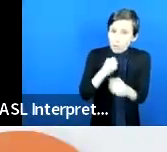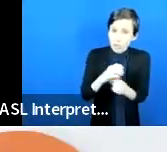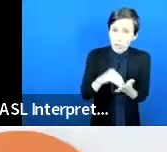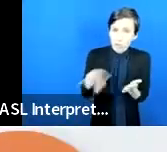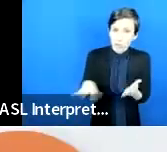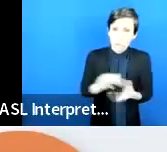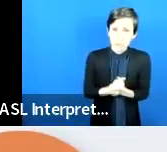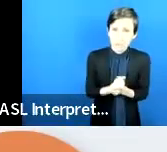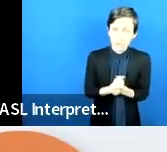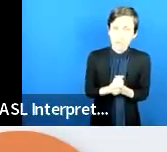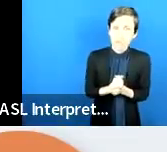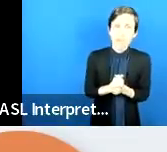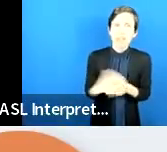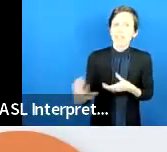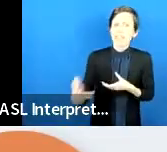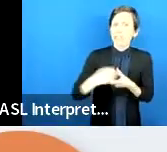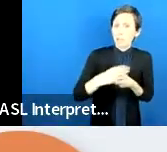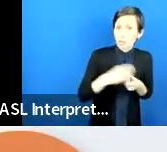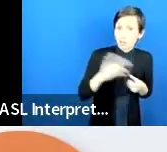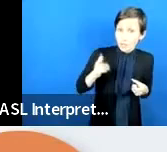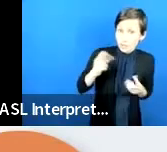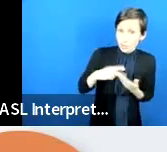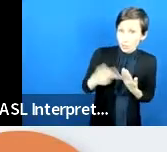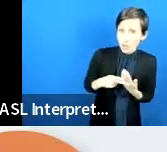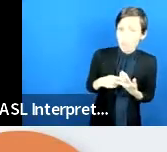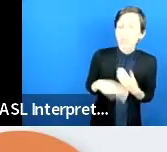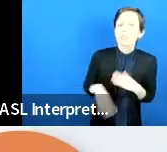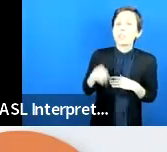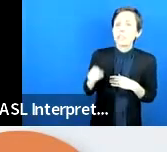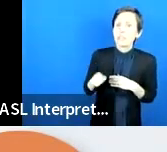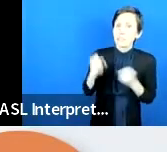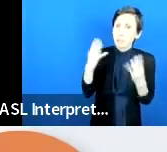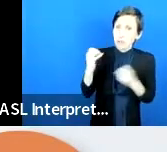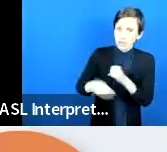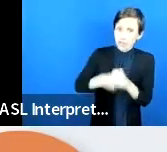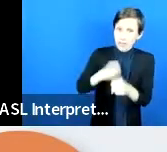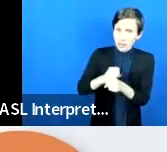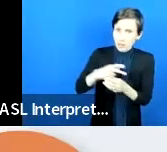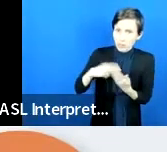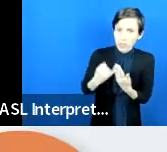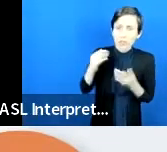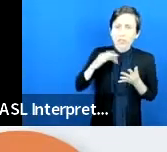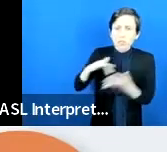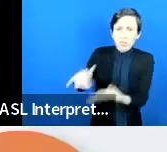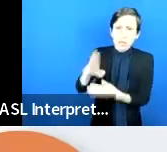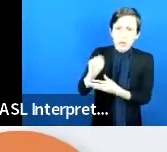The Inclusive History Project is a multi-year presidential initiative to study U of OFMs history through the lens